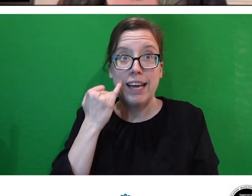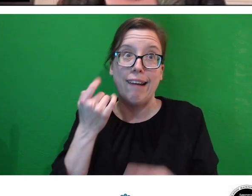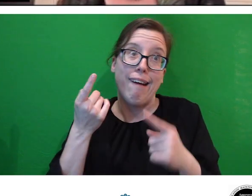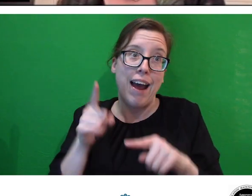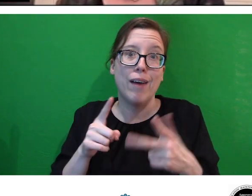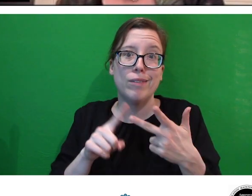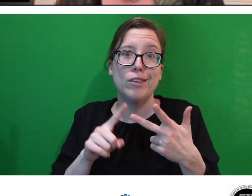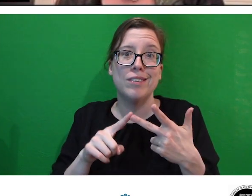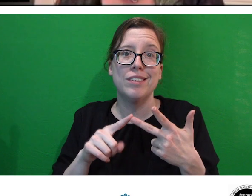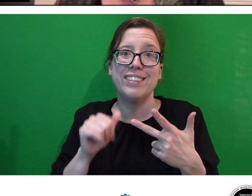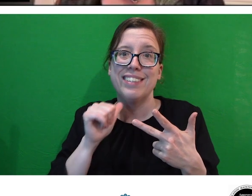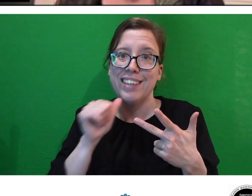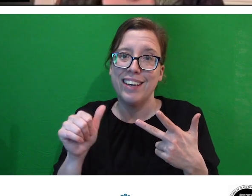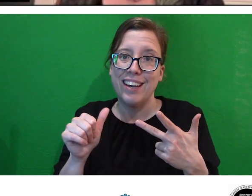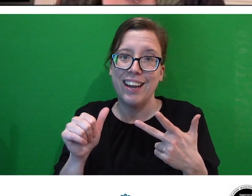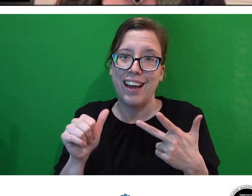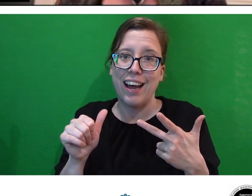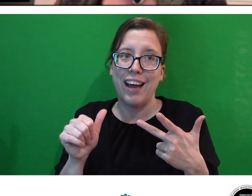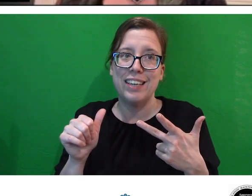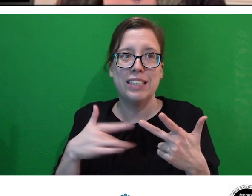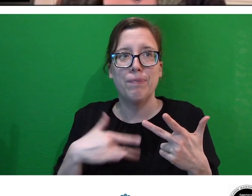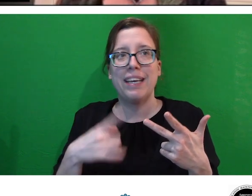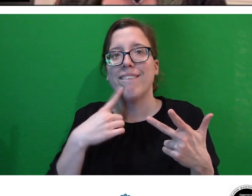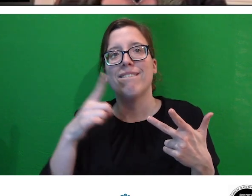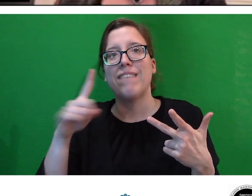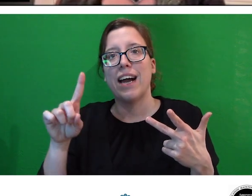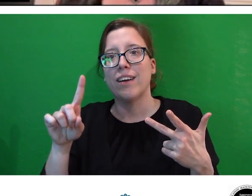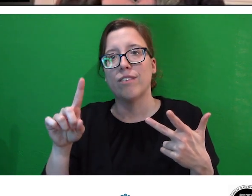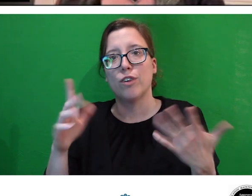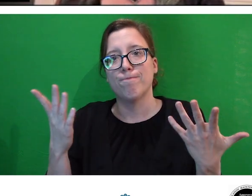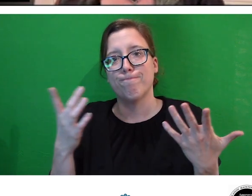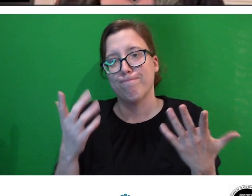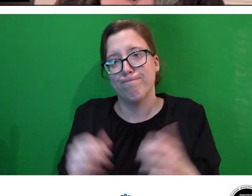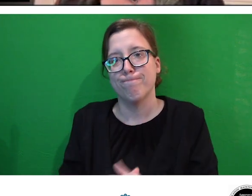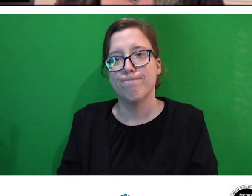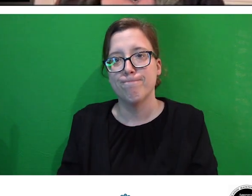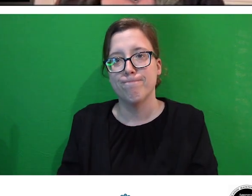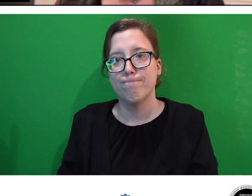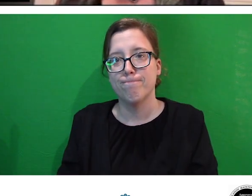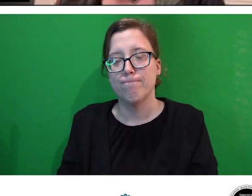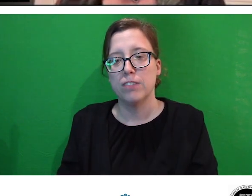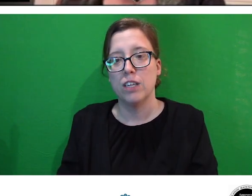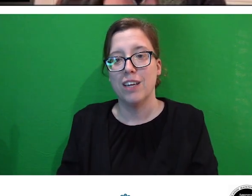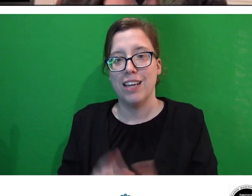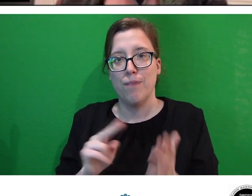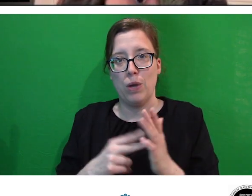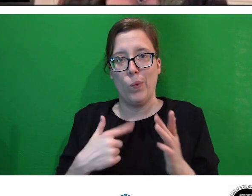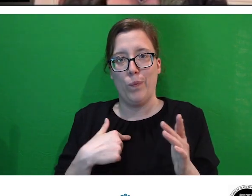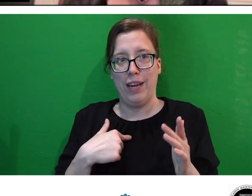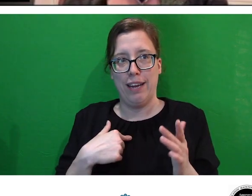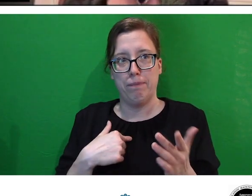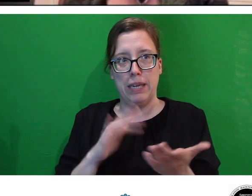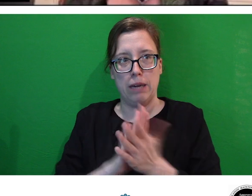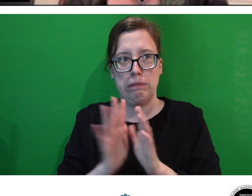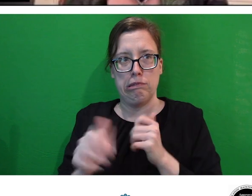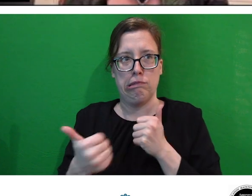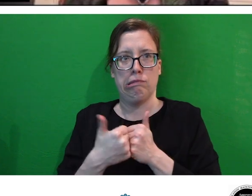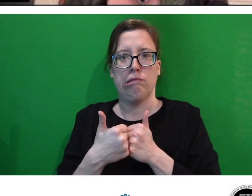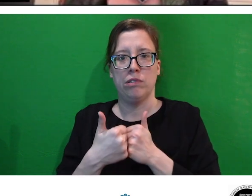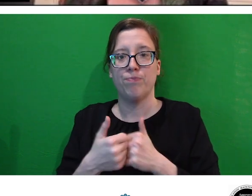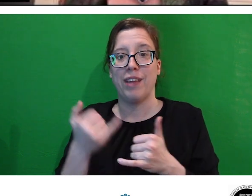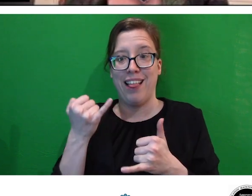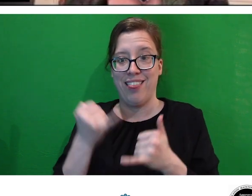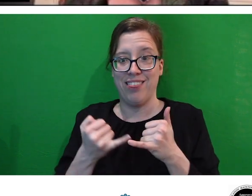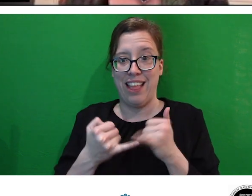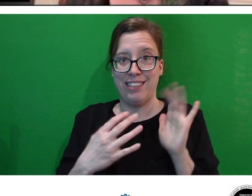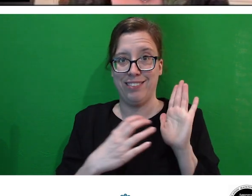Incidental learning usually does not occur. And if it does, it's usually not very effective.